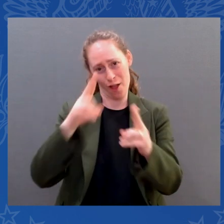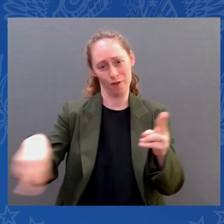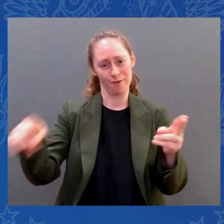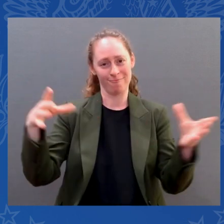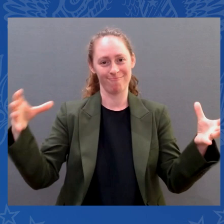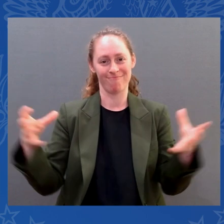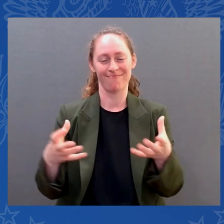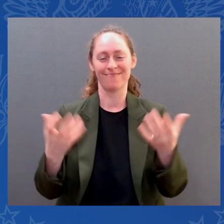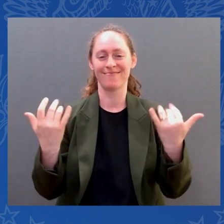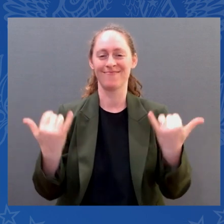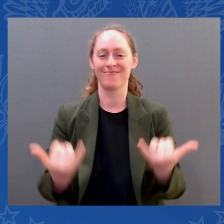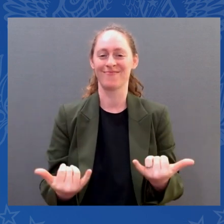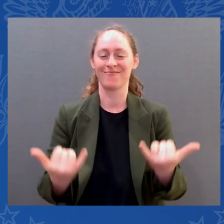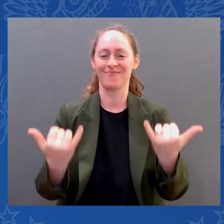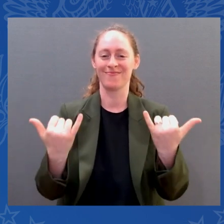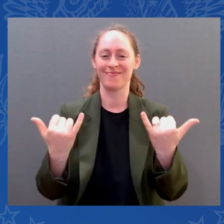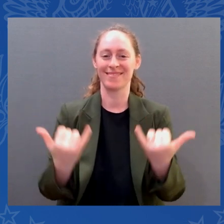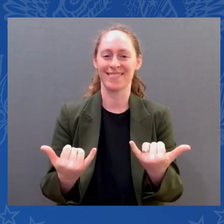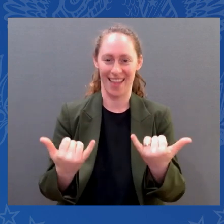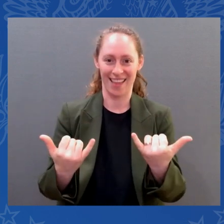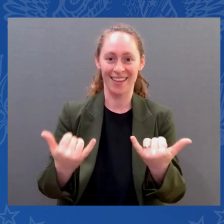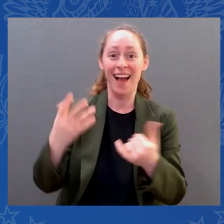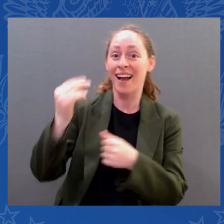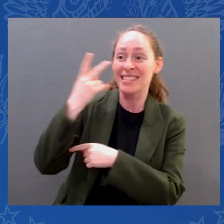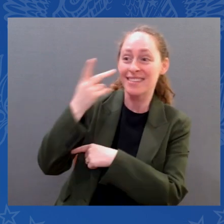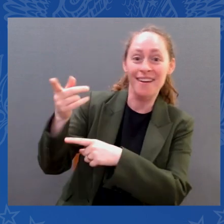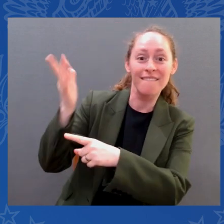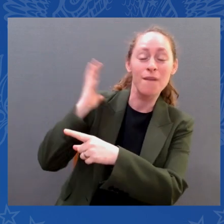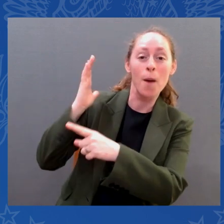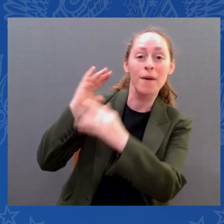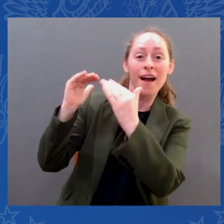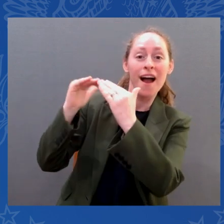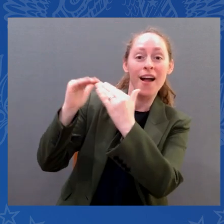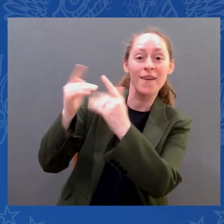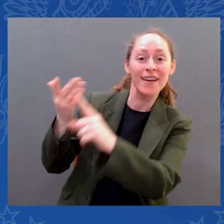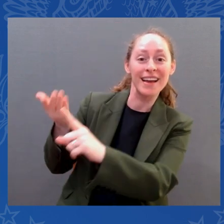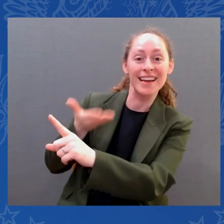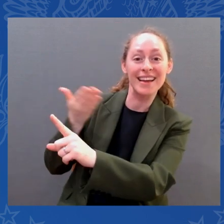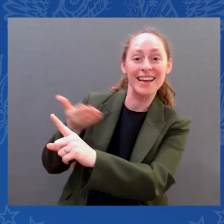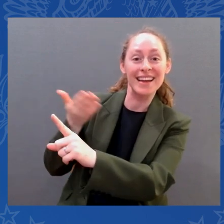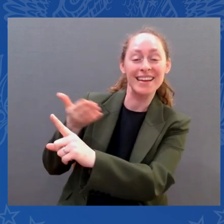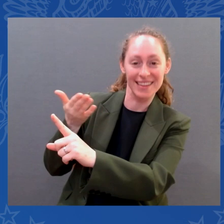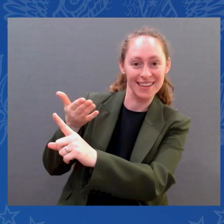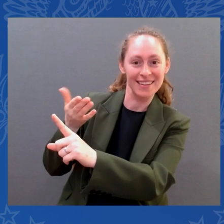from the Congressional Asian Pacific American Caucus. In particular, Congresswoman Grace Meng,